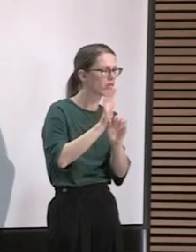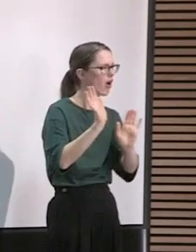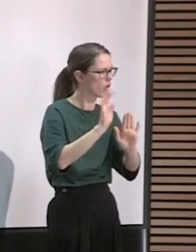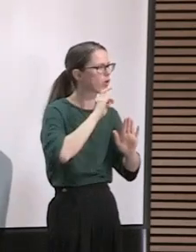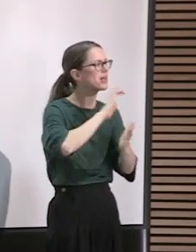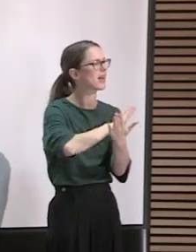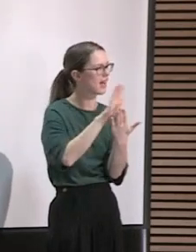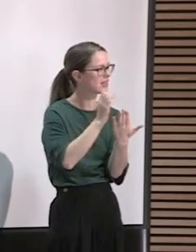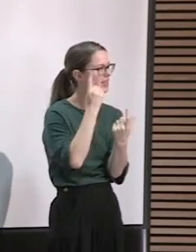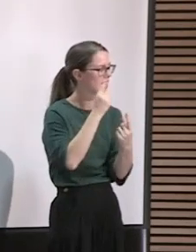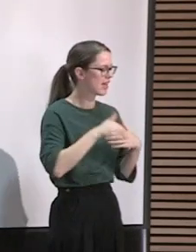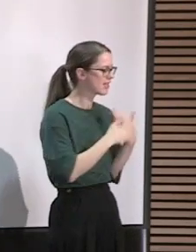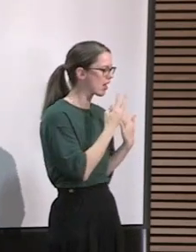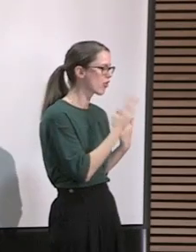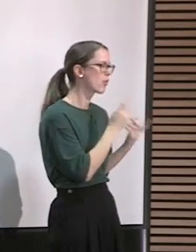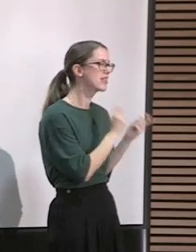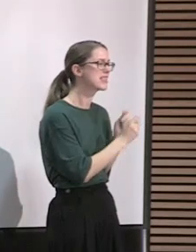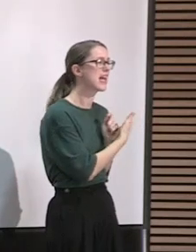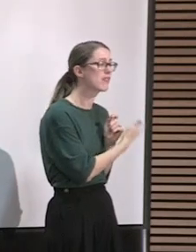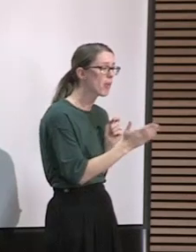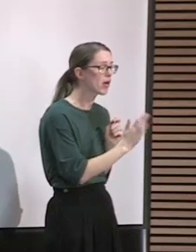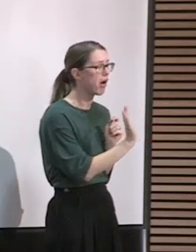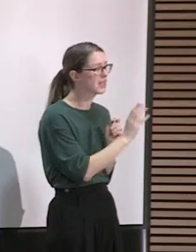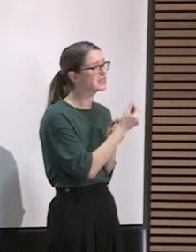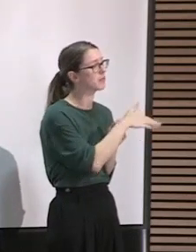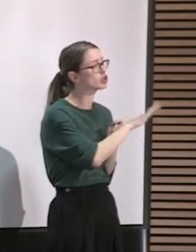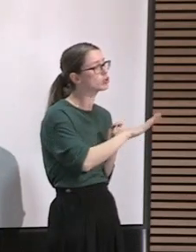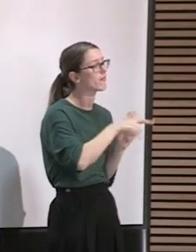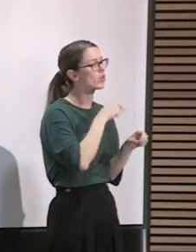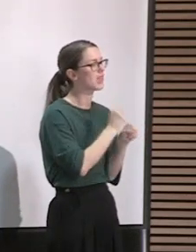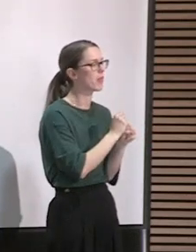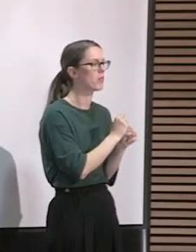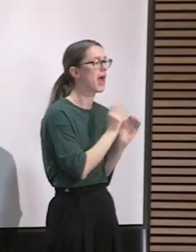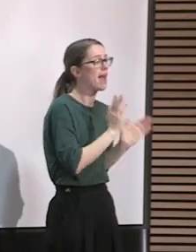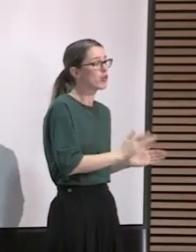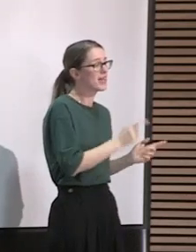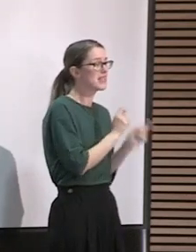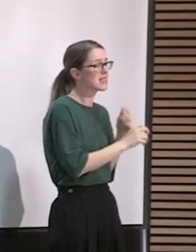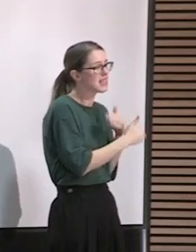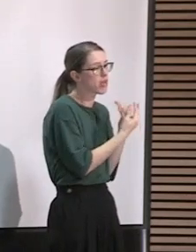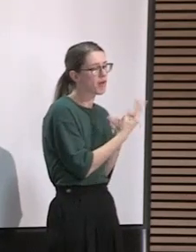without having a clean bill of health. That's the critical thing here. At Day 3, we do